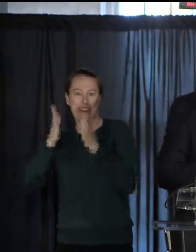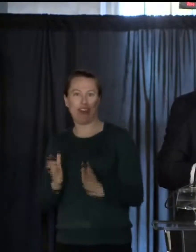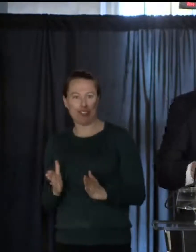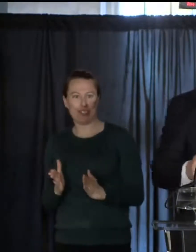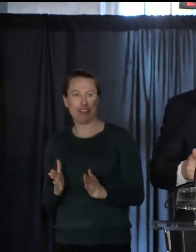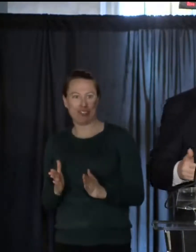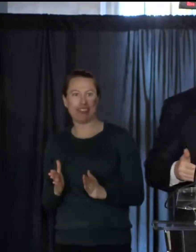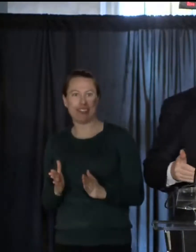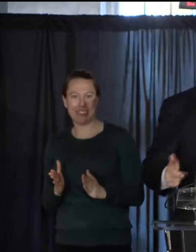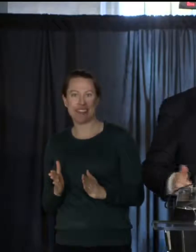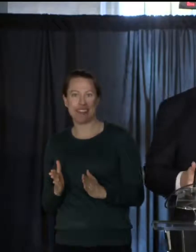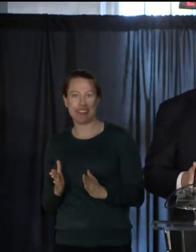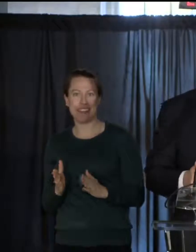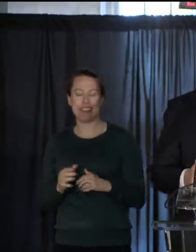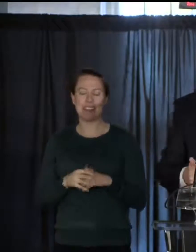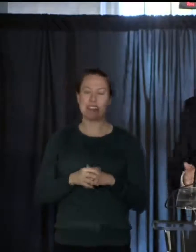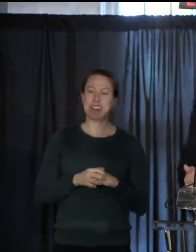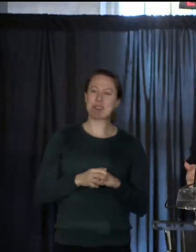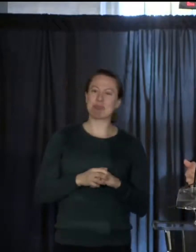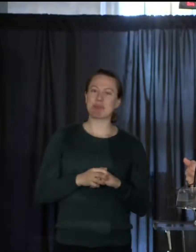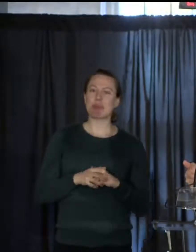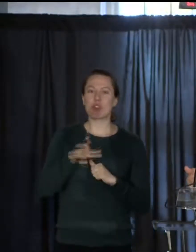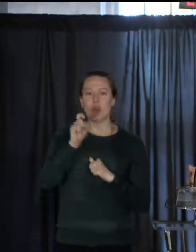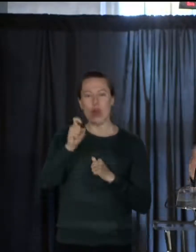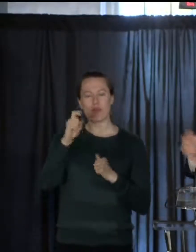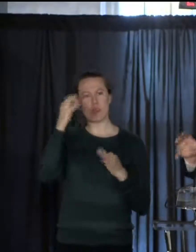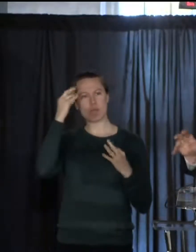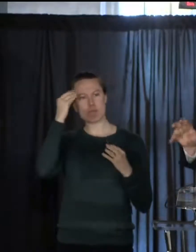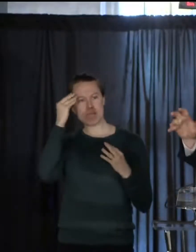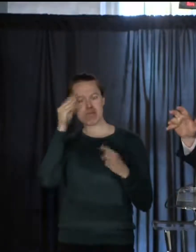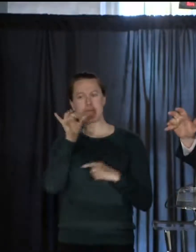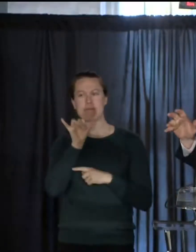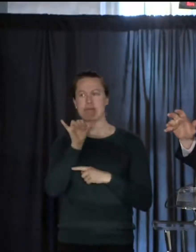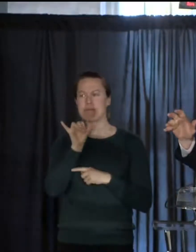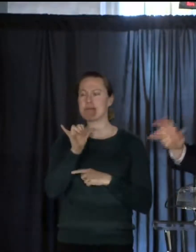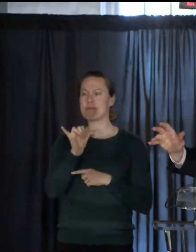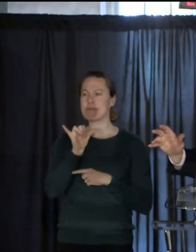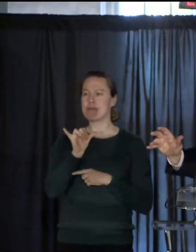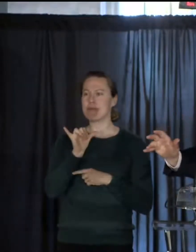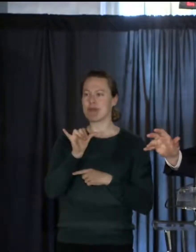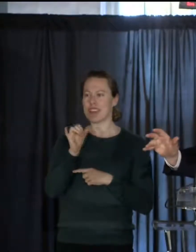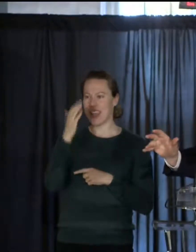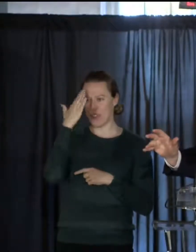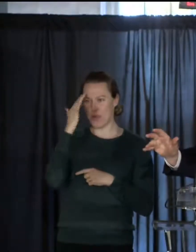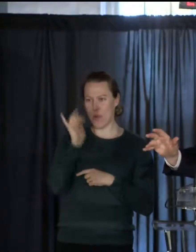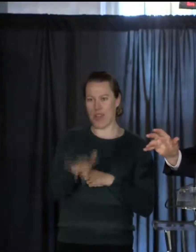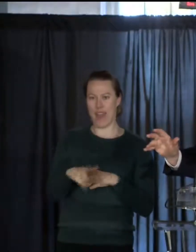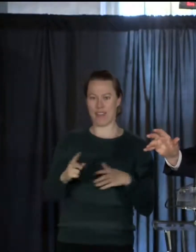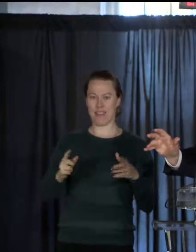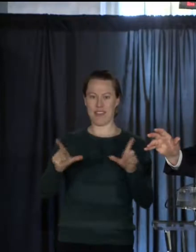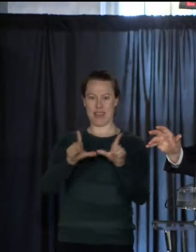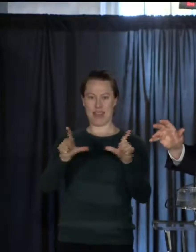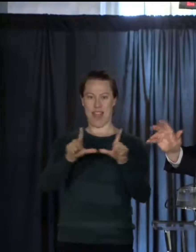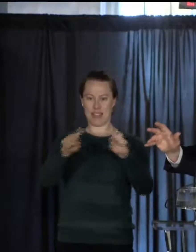AND YOU ALSO HAVE TO CONSIDER THE FACT AND YOU KNOW THIS BECAUSE IT IS RIGHT THERE ON THE LICENSE PLATE, THAT THE PEOPLE